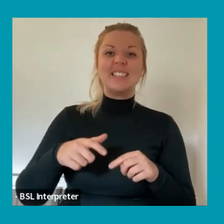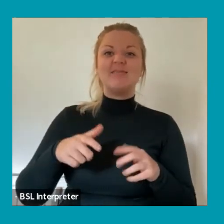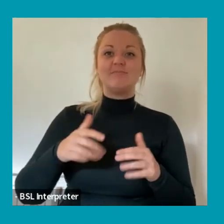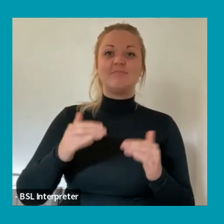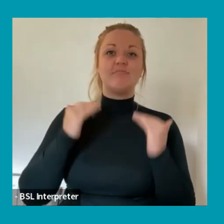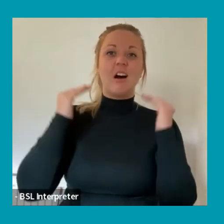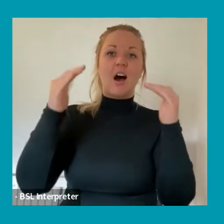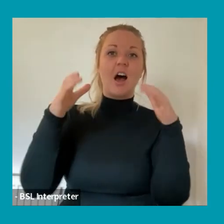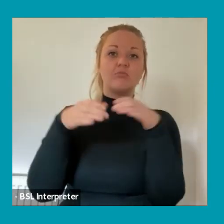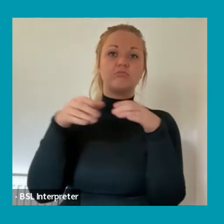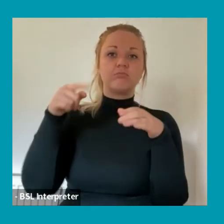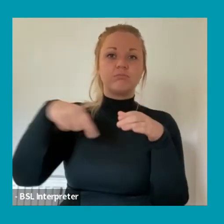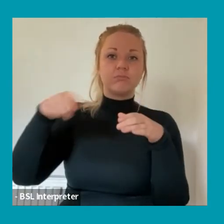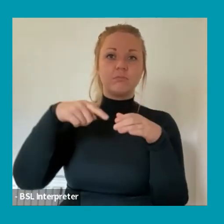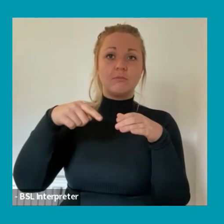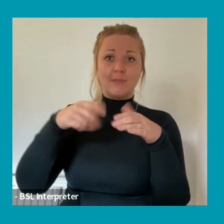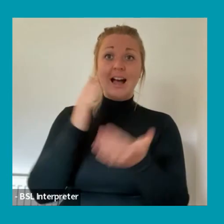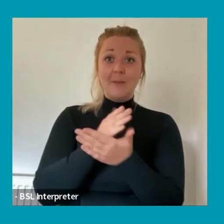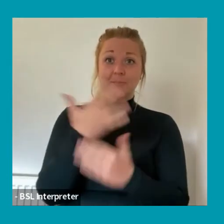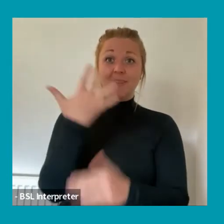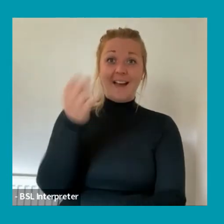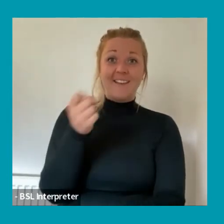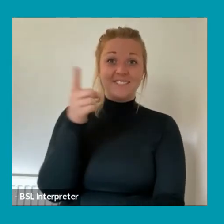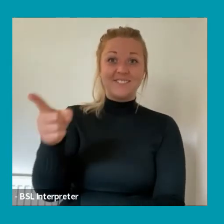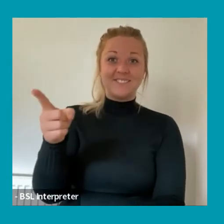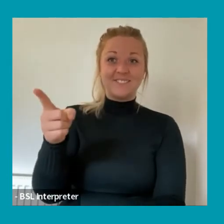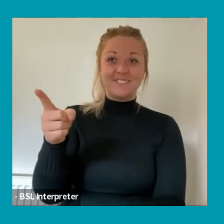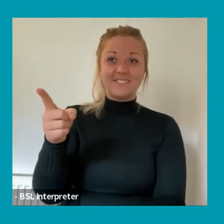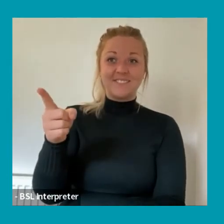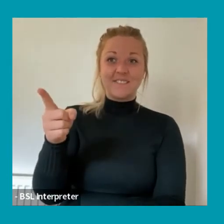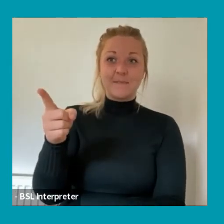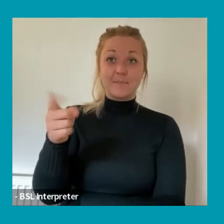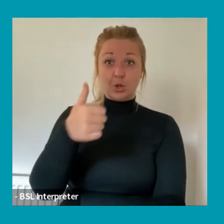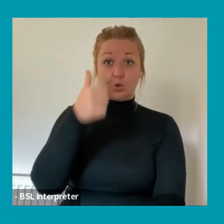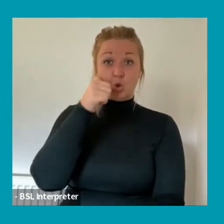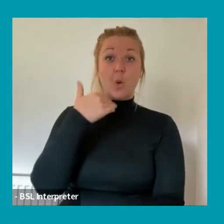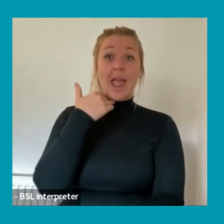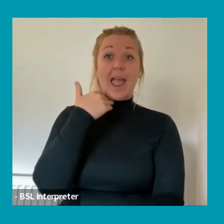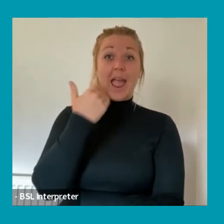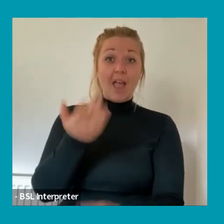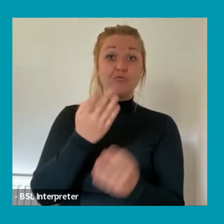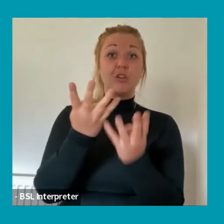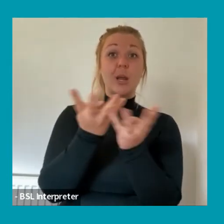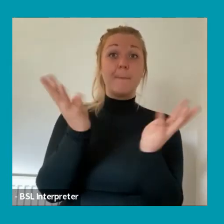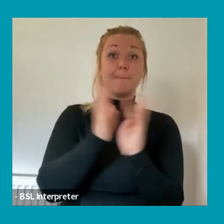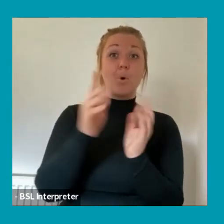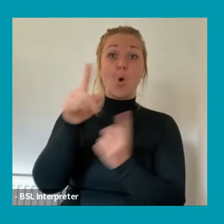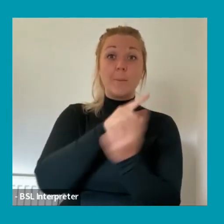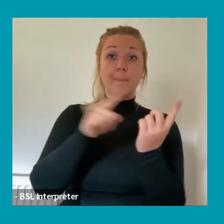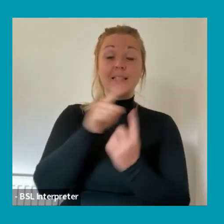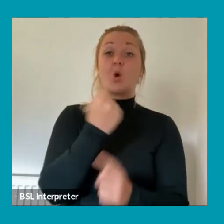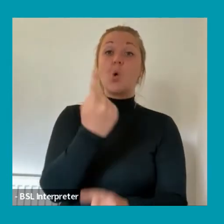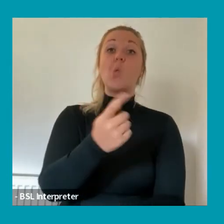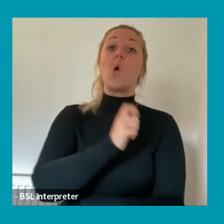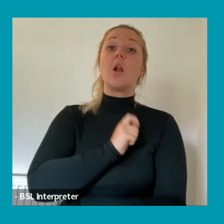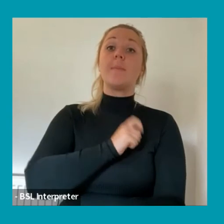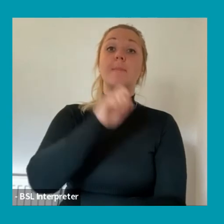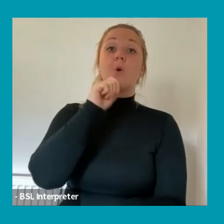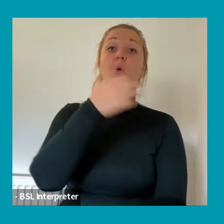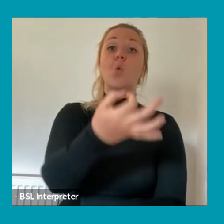But actually, they did, because they knew that every board meeting one of the members asked for the agenda to be in much larger print.